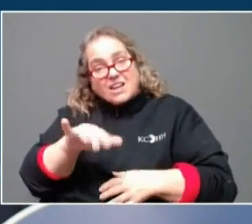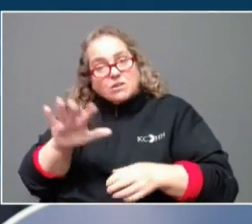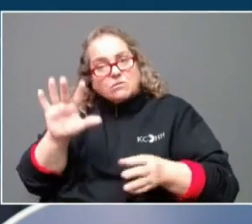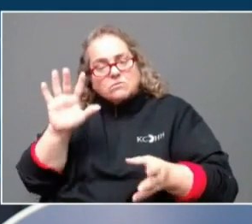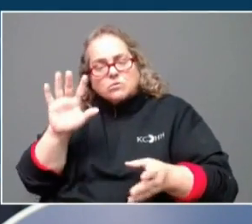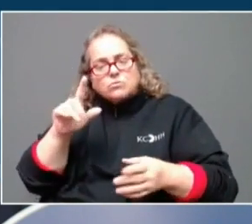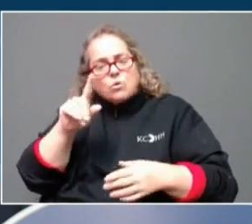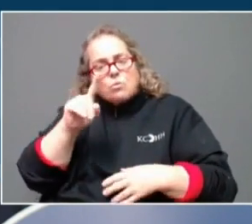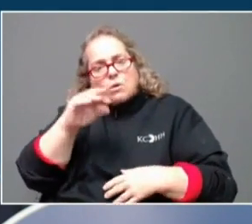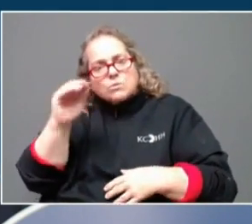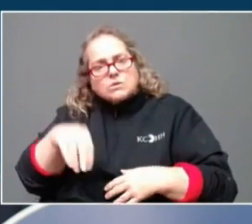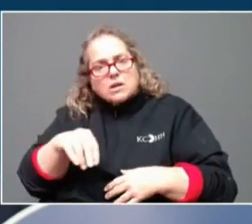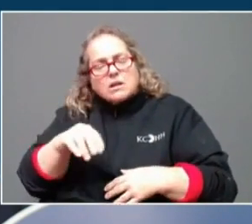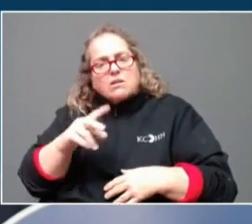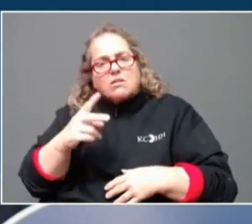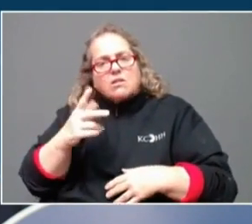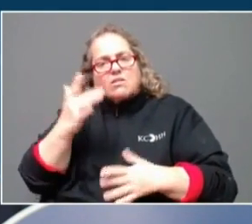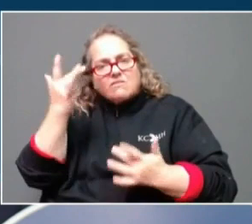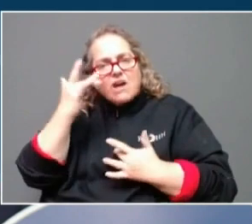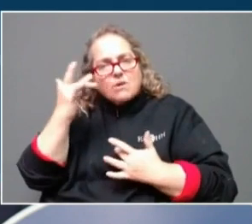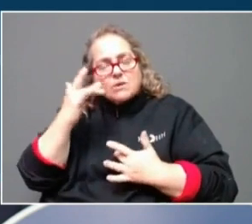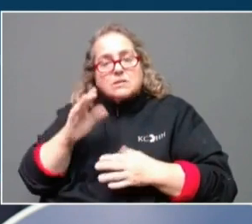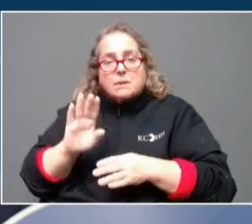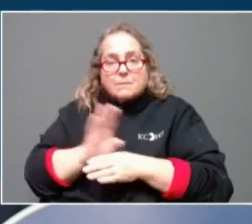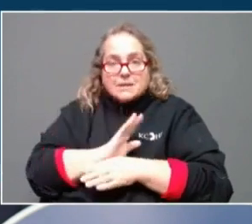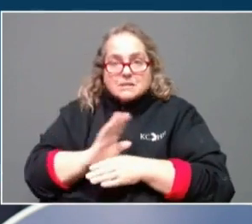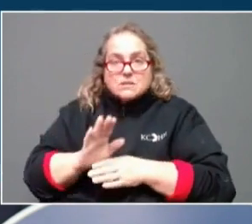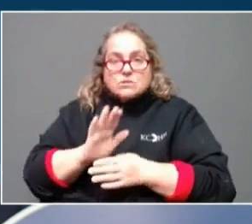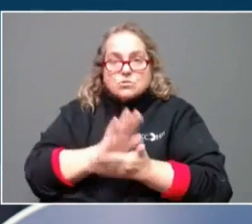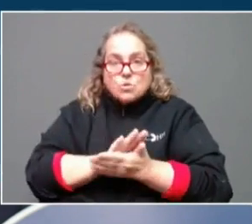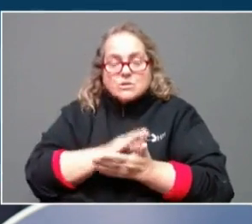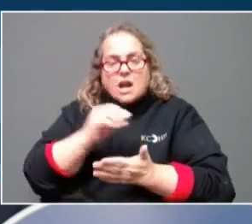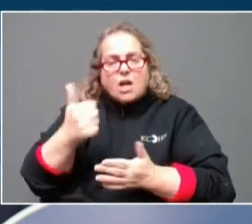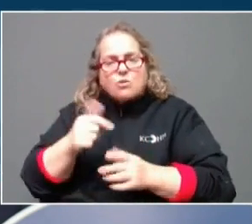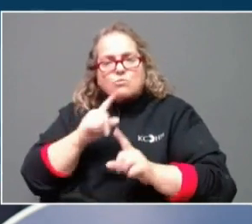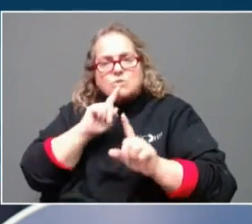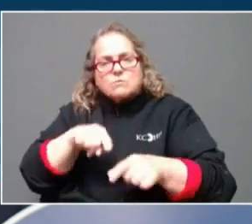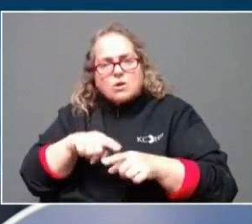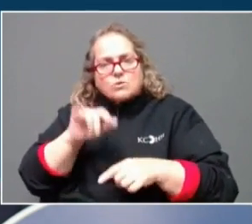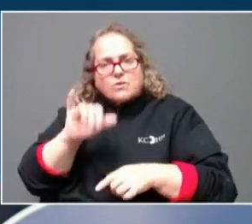schools and others acting in response to it. Thankfully a macron is not as